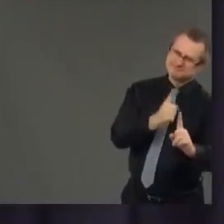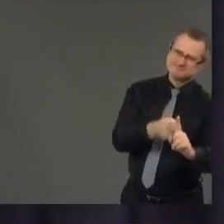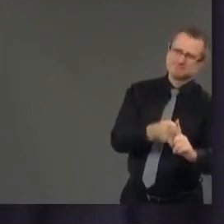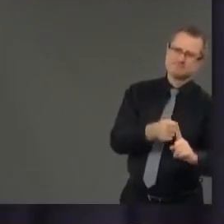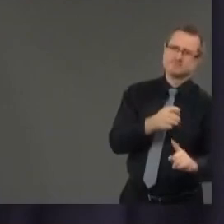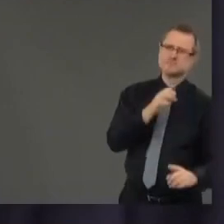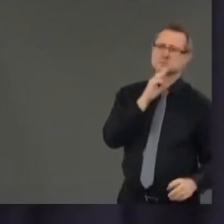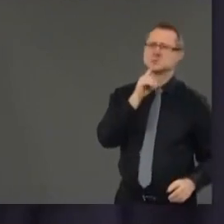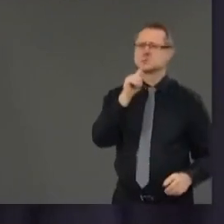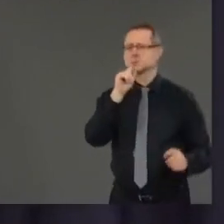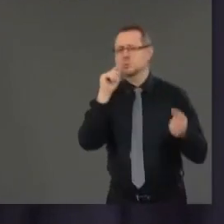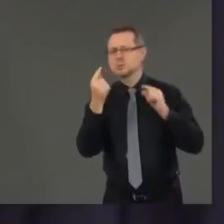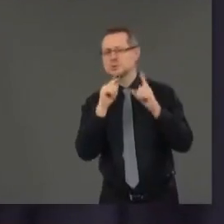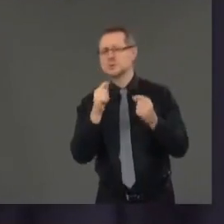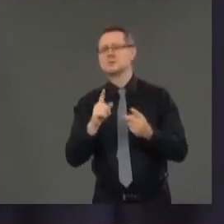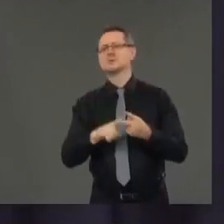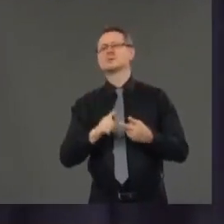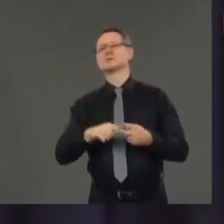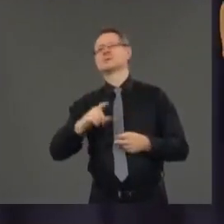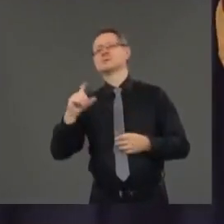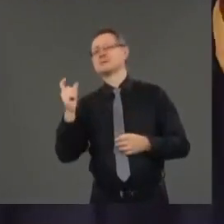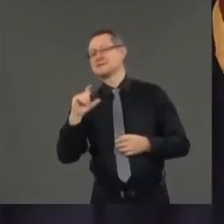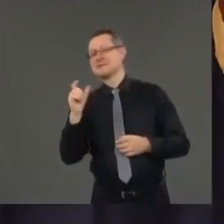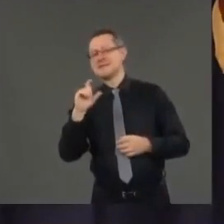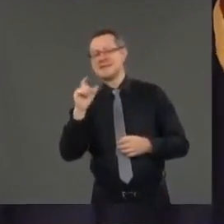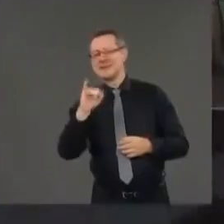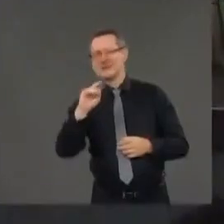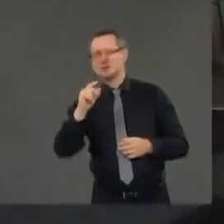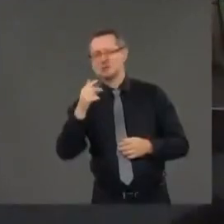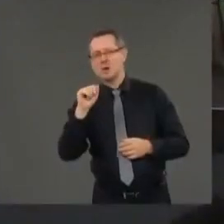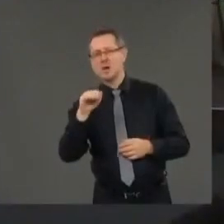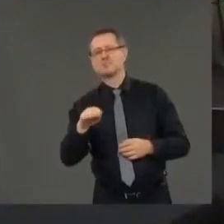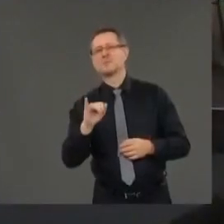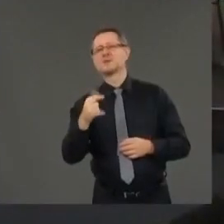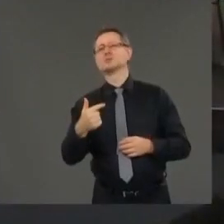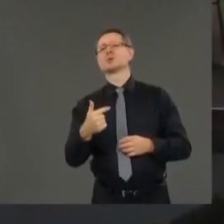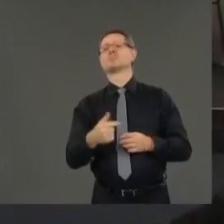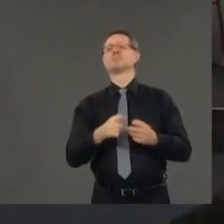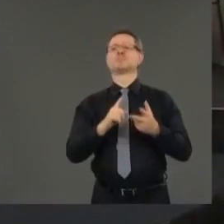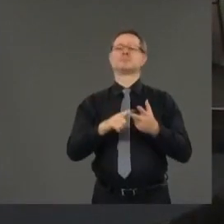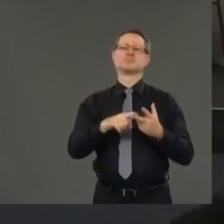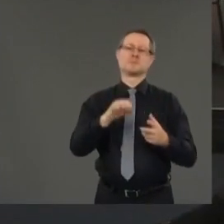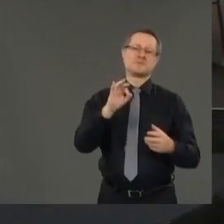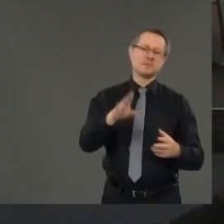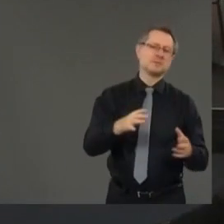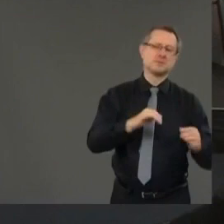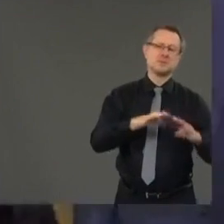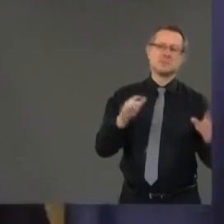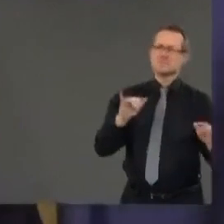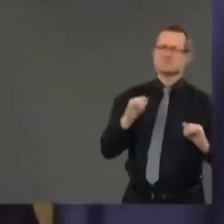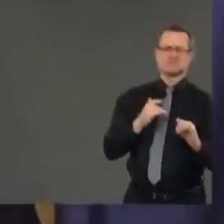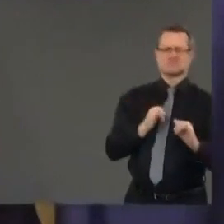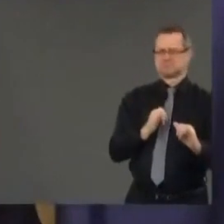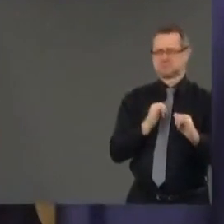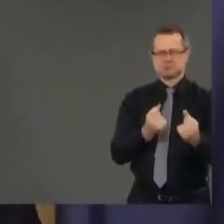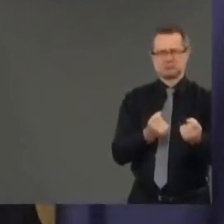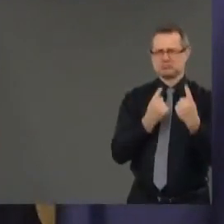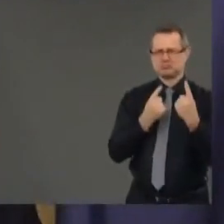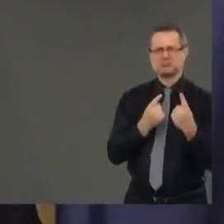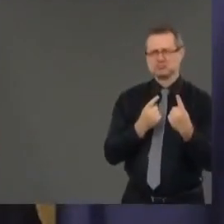YOU CAN IMAGINE WE'RE GOING TO BE DOING A BIG SOCIAL MEDIA PUSH. FACEBOOK, TWITTER, INSTAGRAM. A LOT OF THE NEWS SITES THAT WE